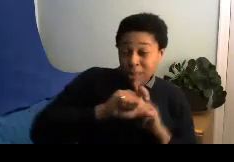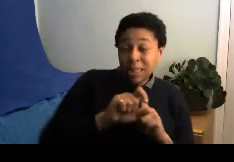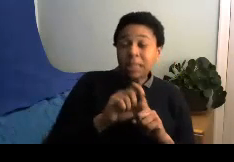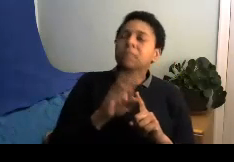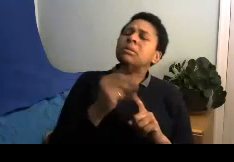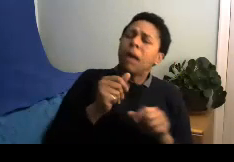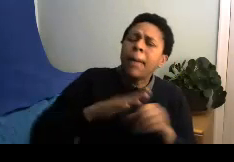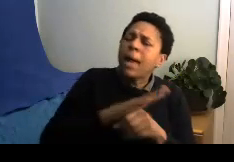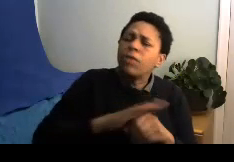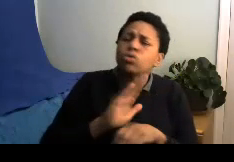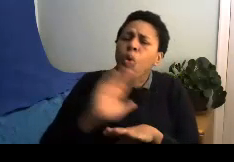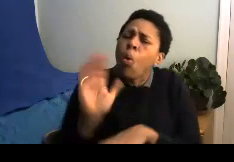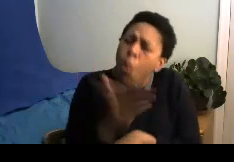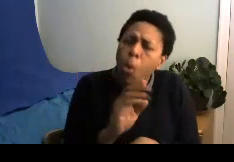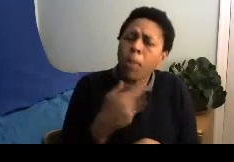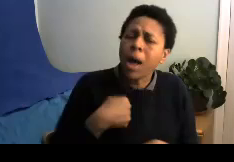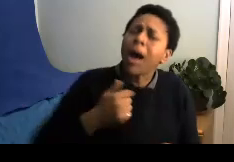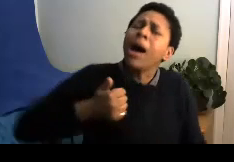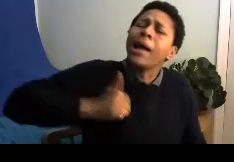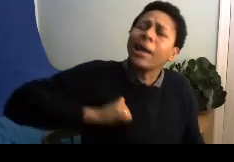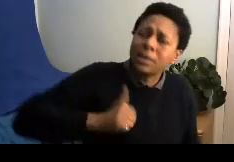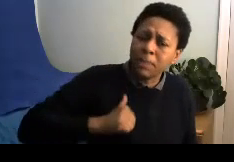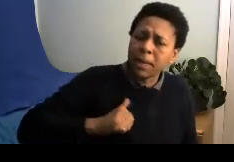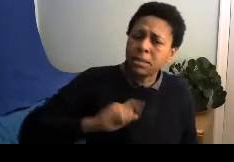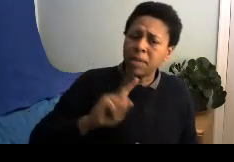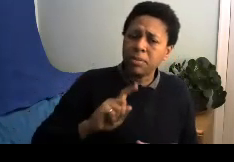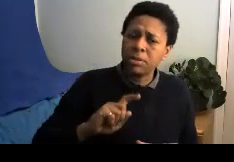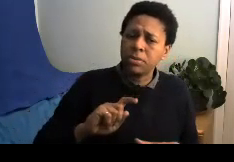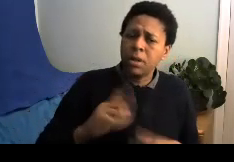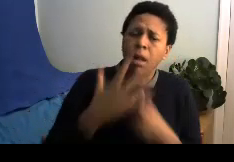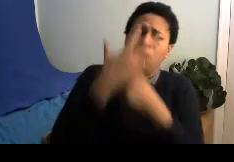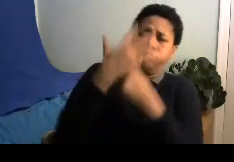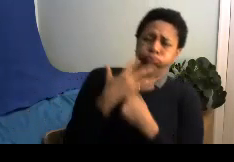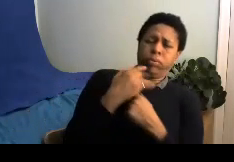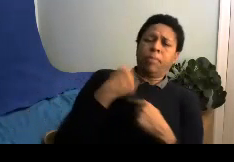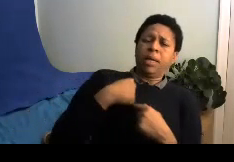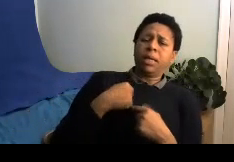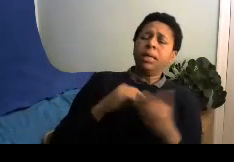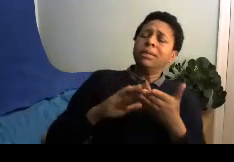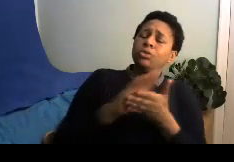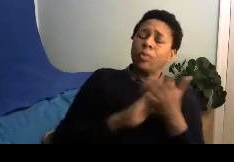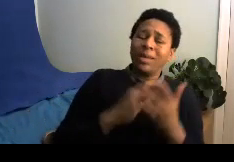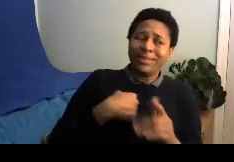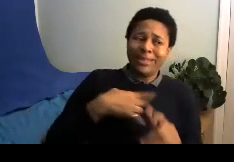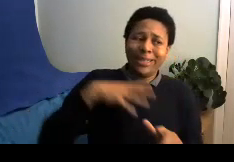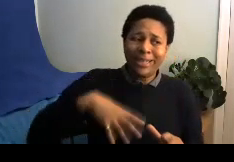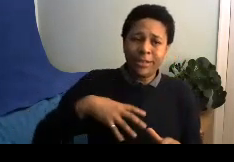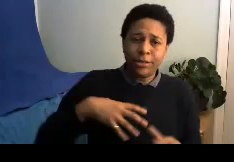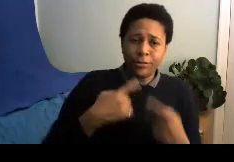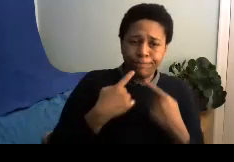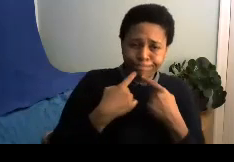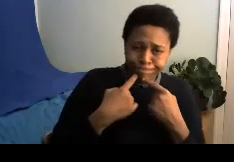So, you know, it feels like a massive coming out again, like, you know, I came out like 20 years ago, but like, this feels